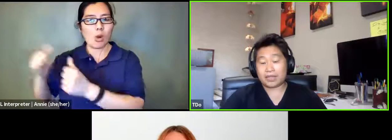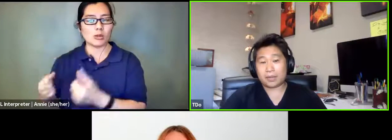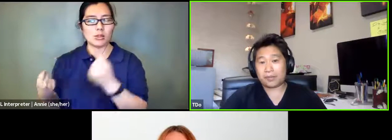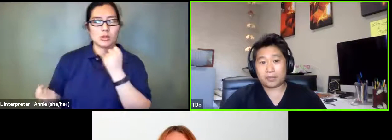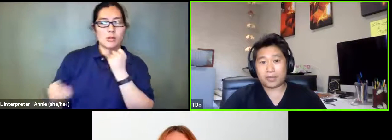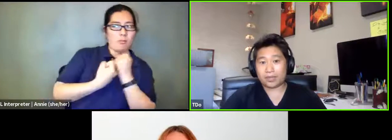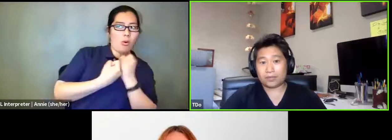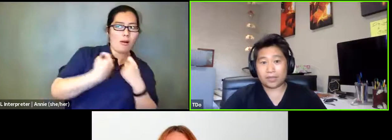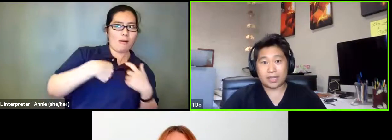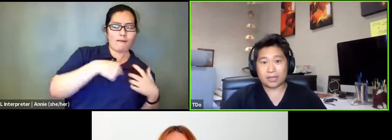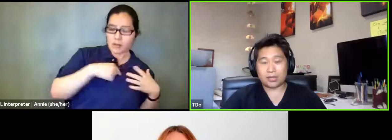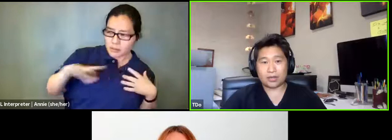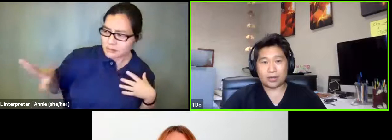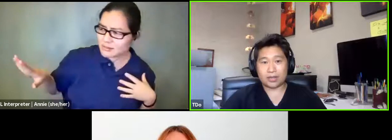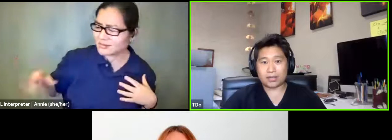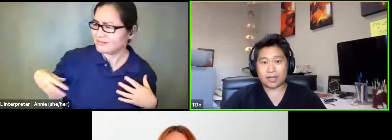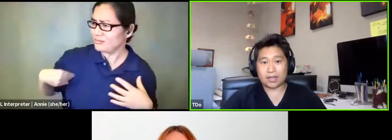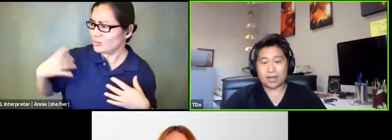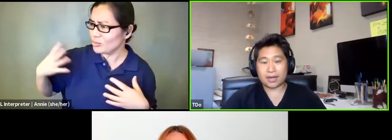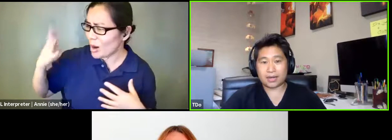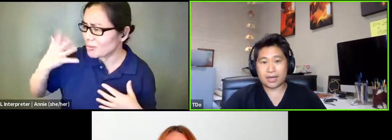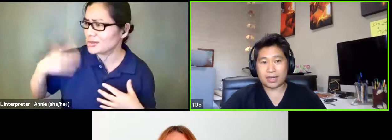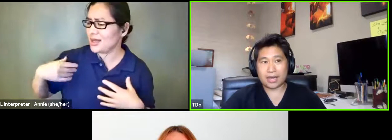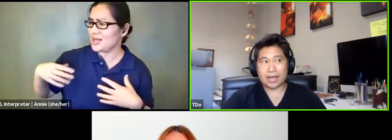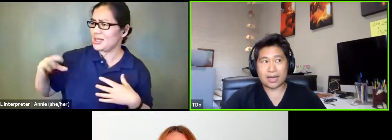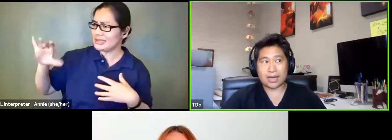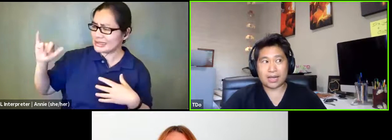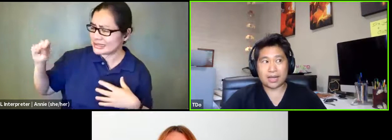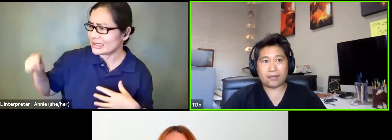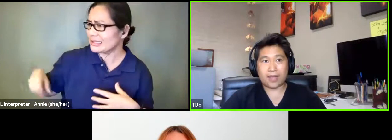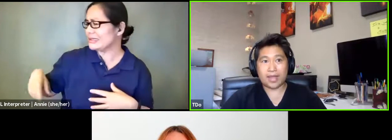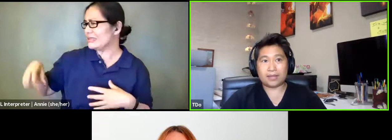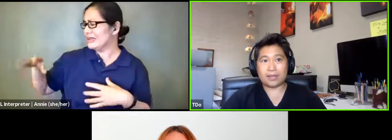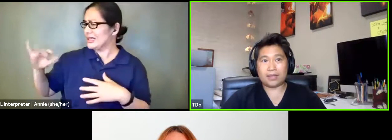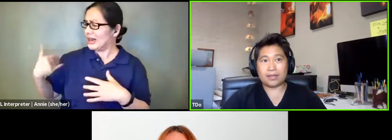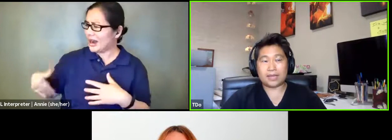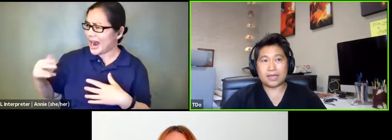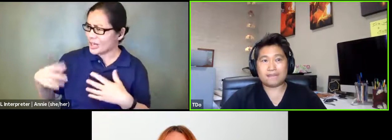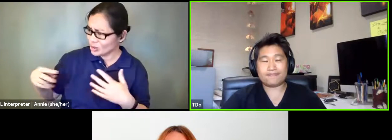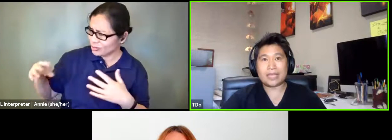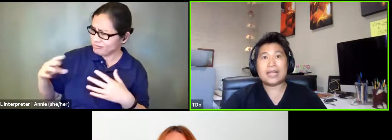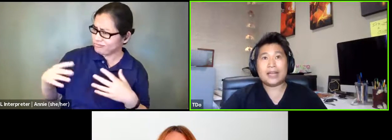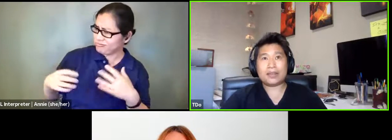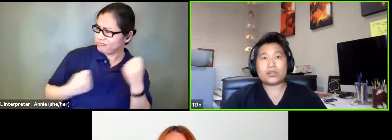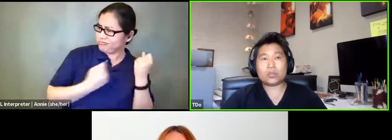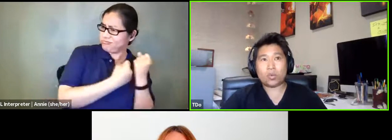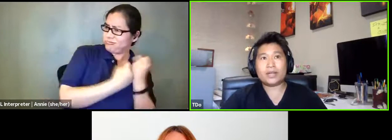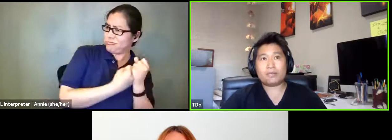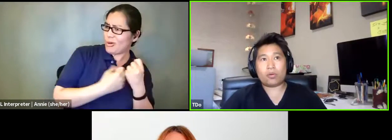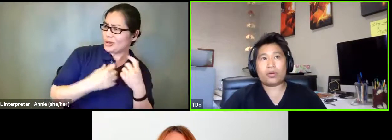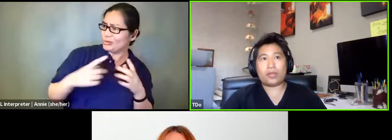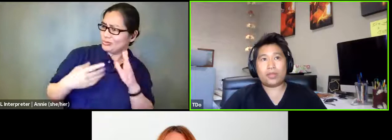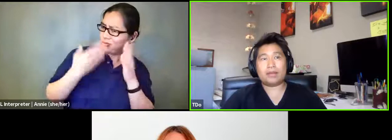is coming from a place of, again, curiosity and care. If there is one important thing